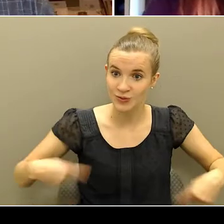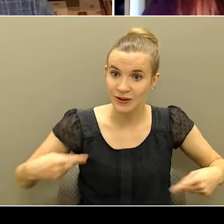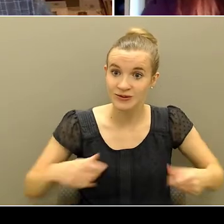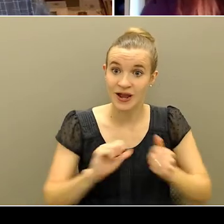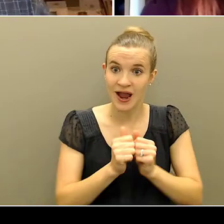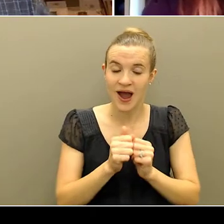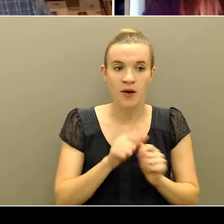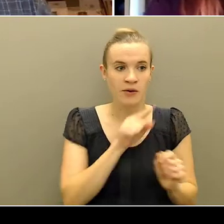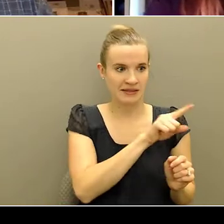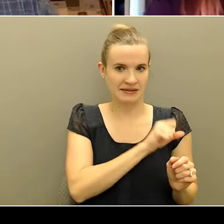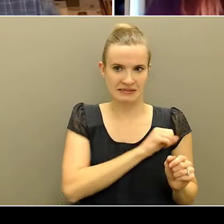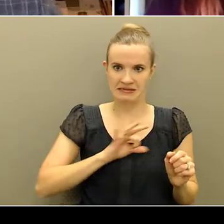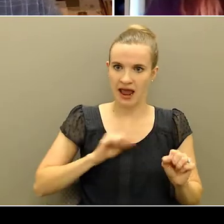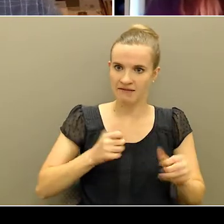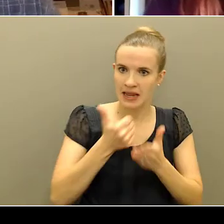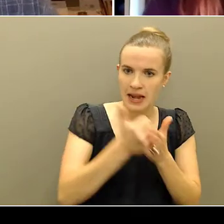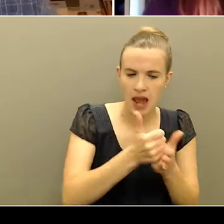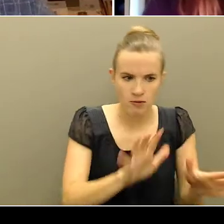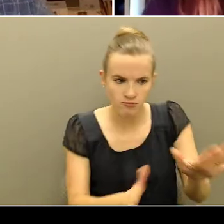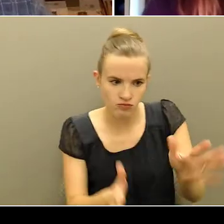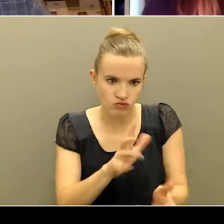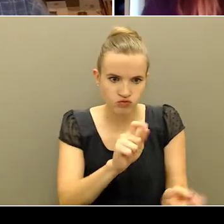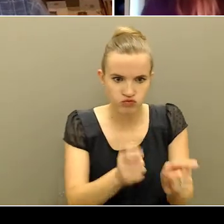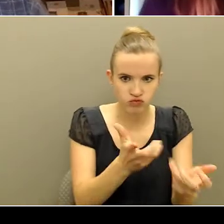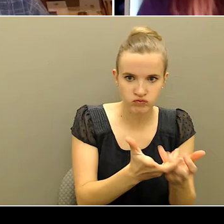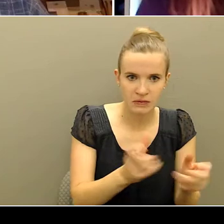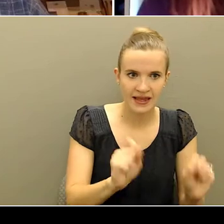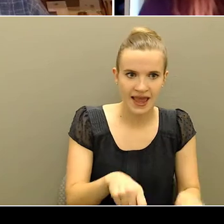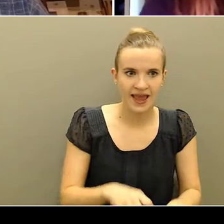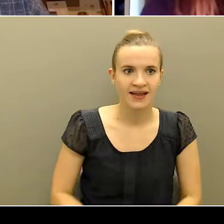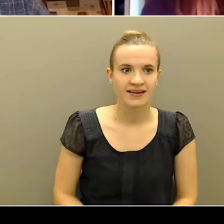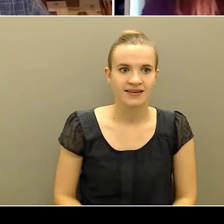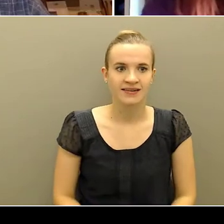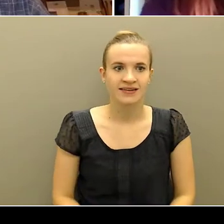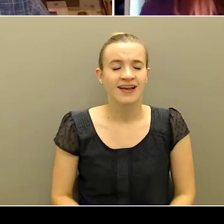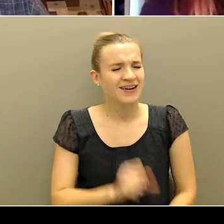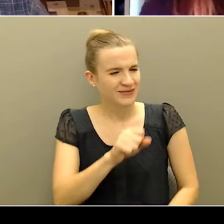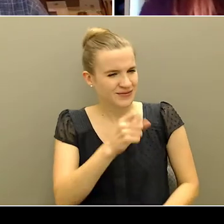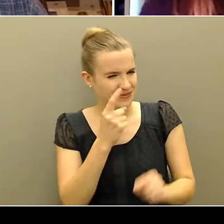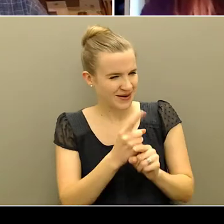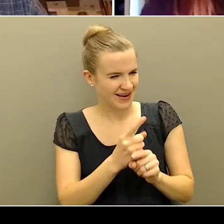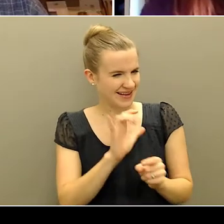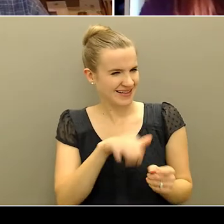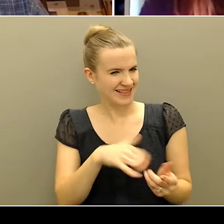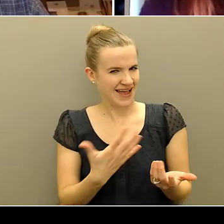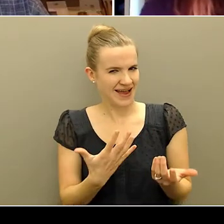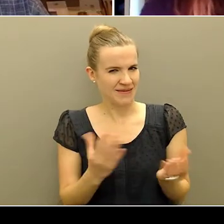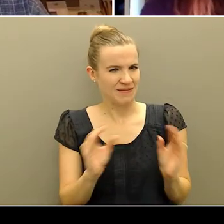variety of people on board, I think. So an example of that, I think, that I saw